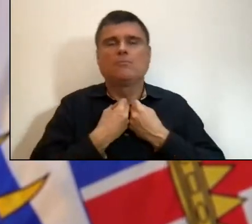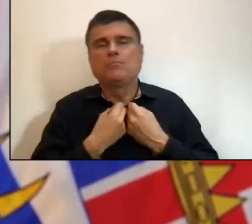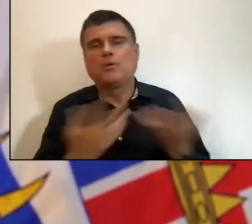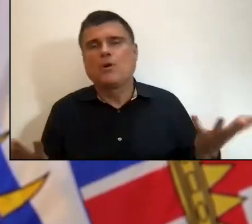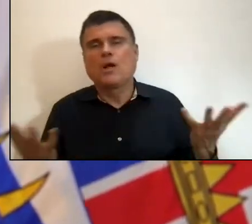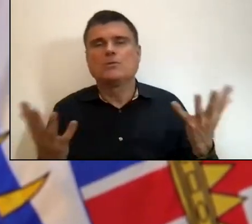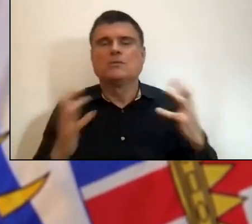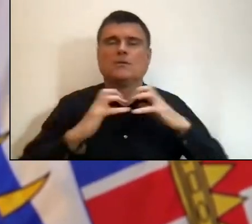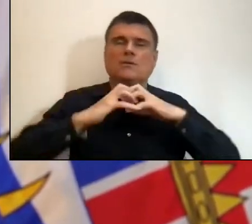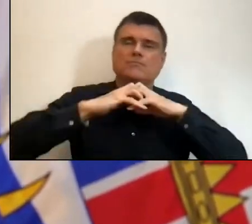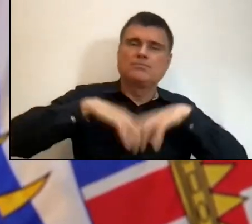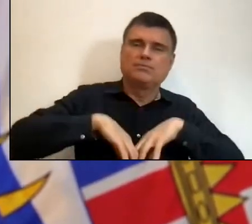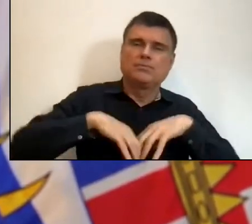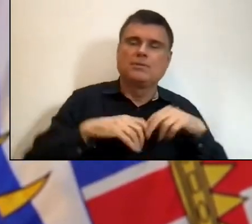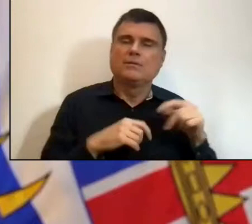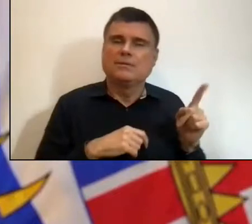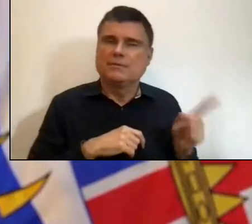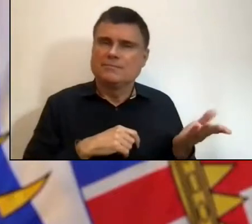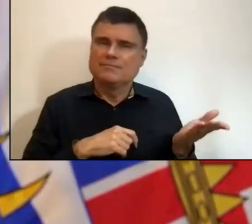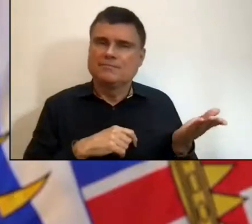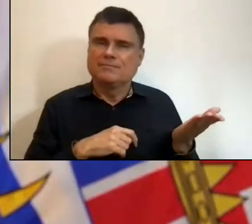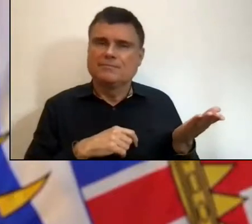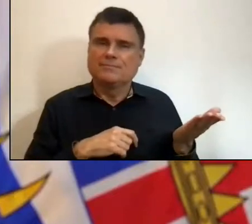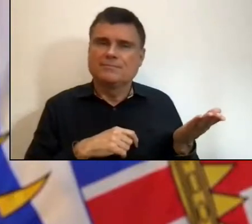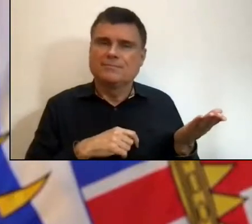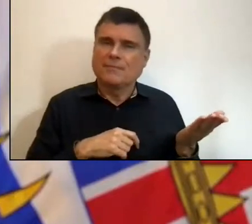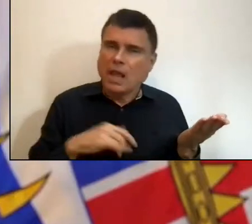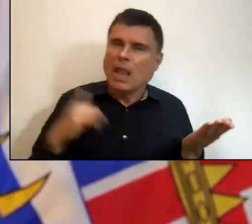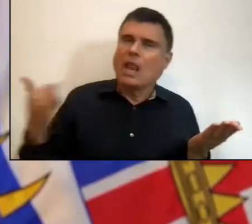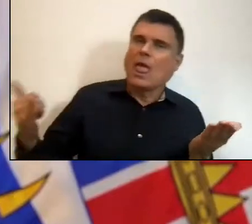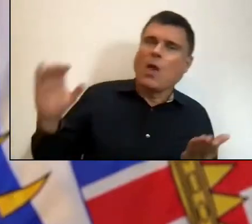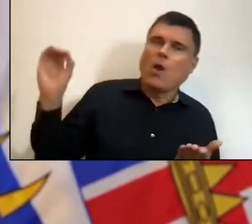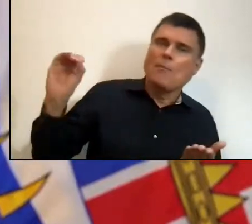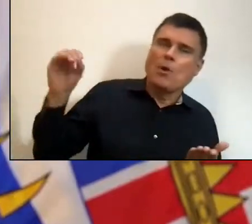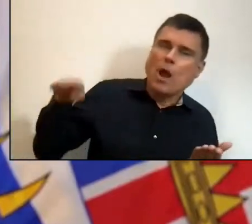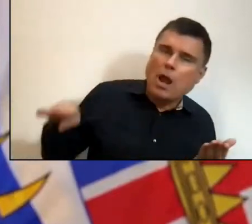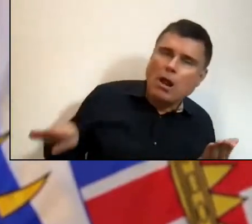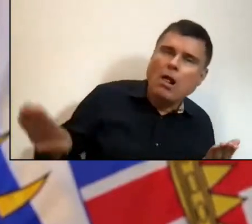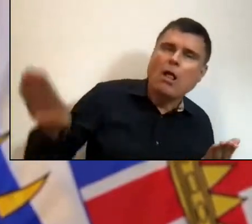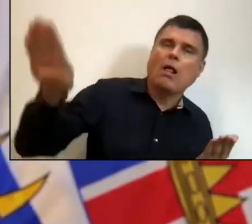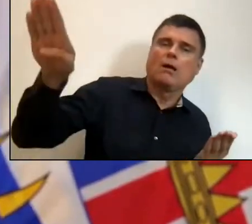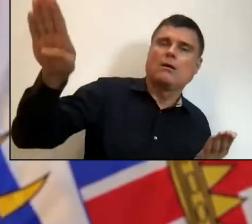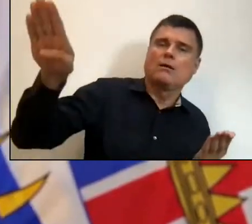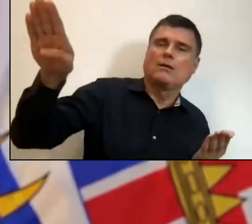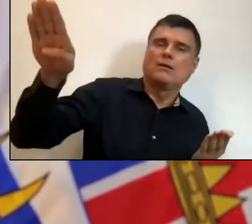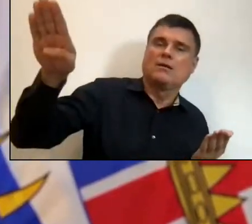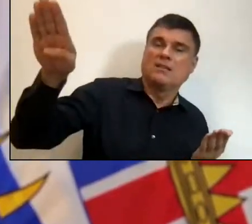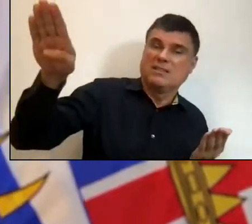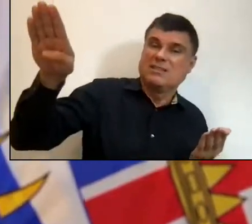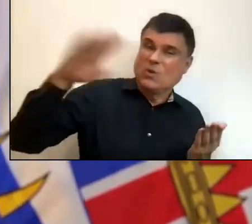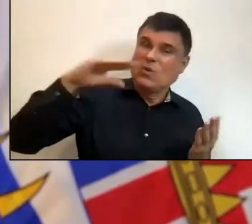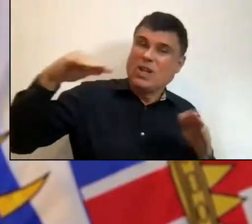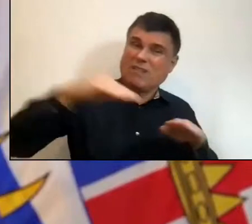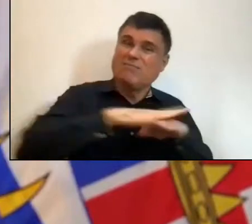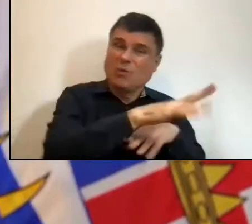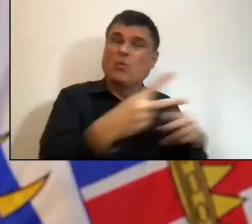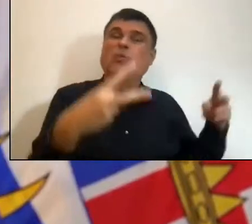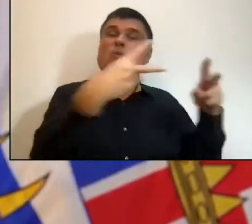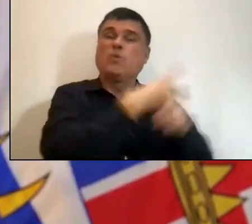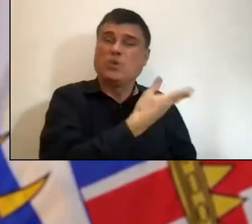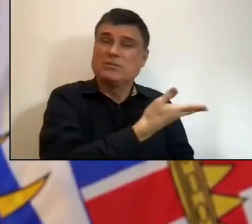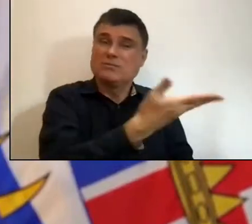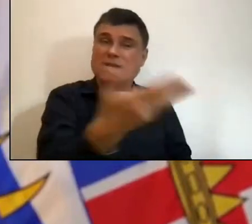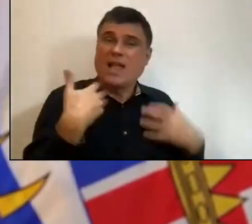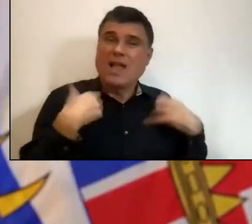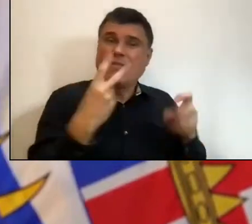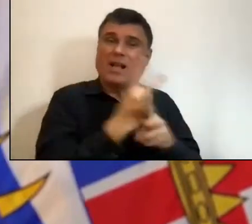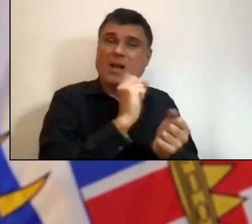of the pandemic recently?